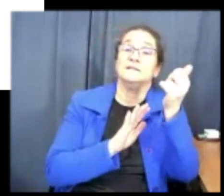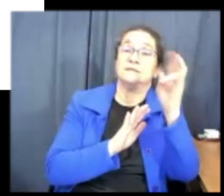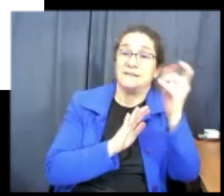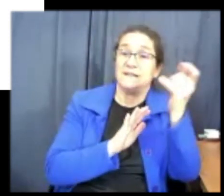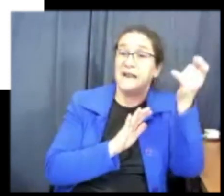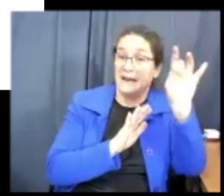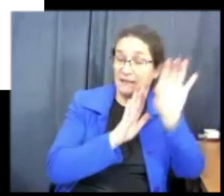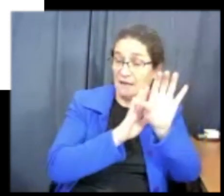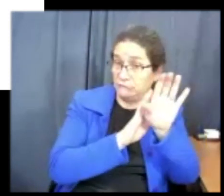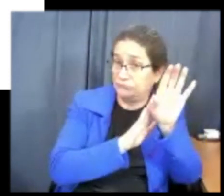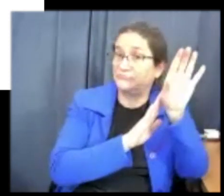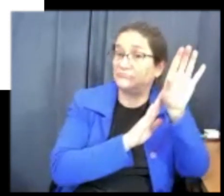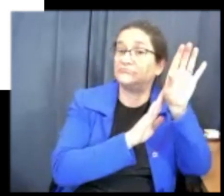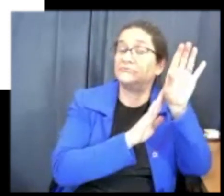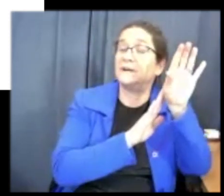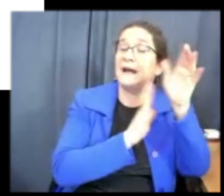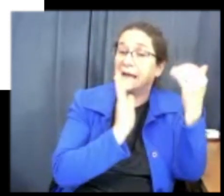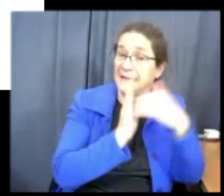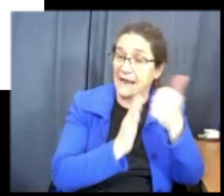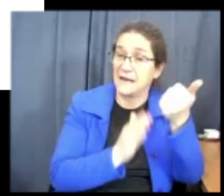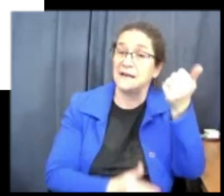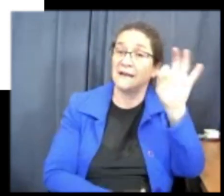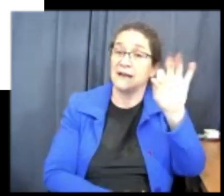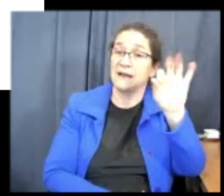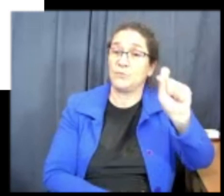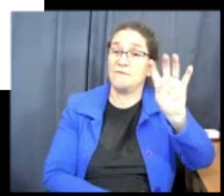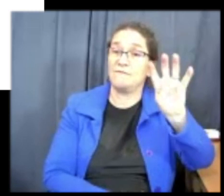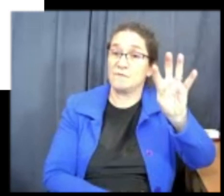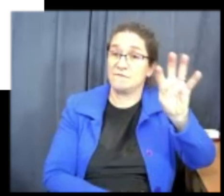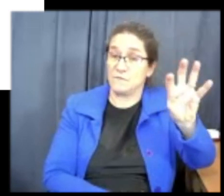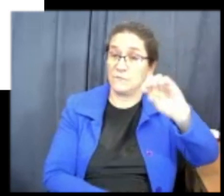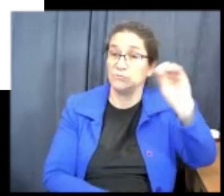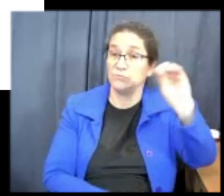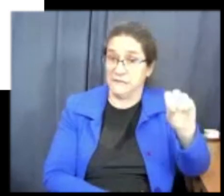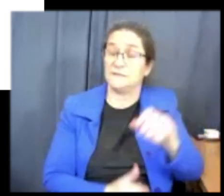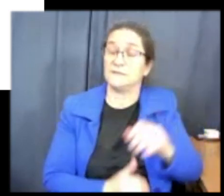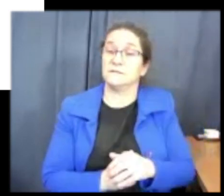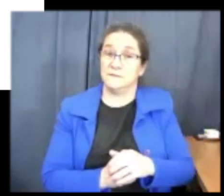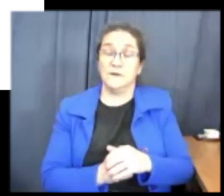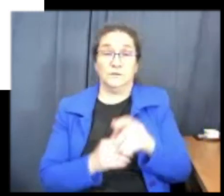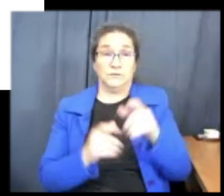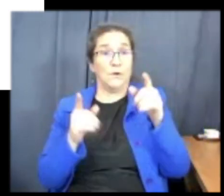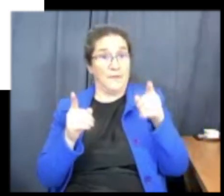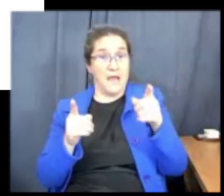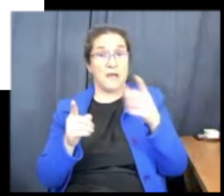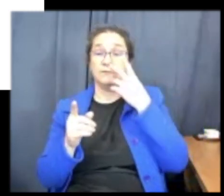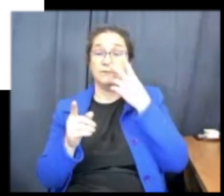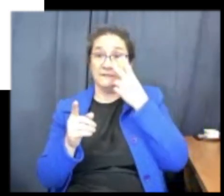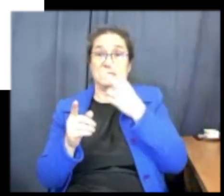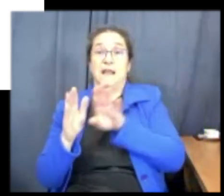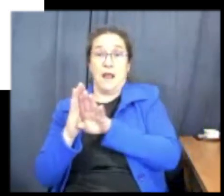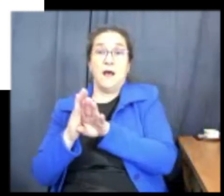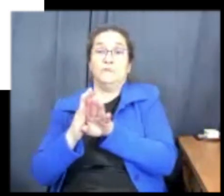proficiency rate increased to 19.4%. So the data is trending in the right direction,